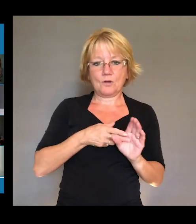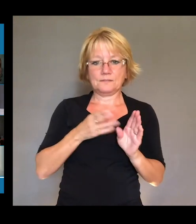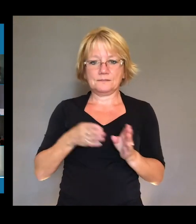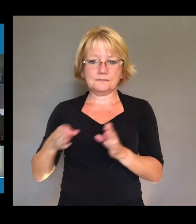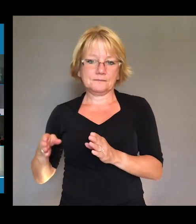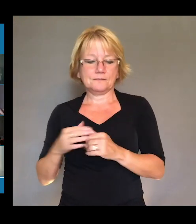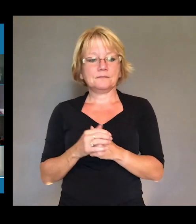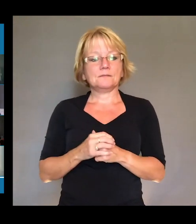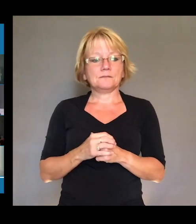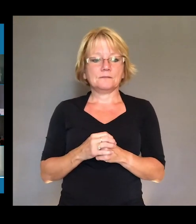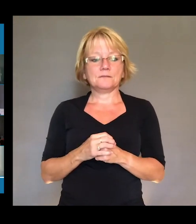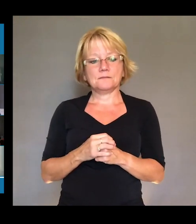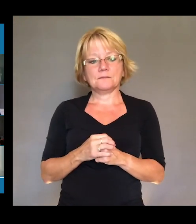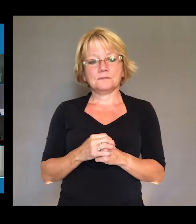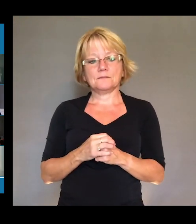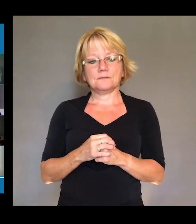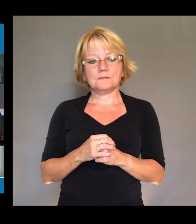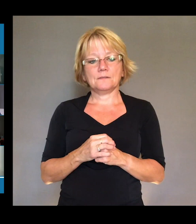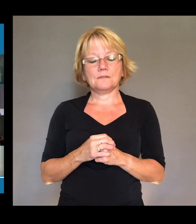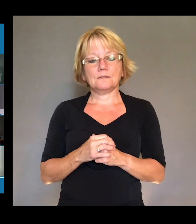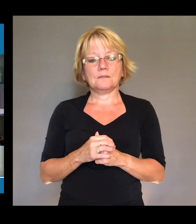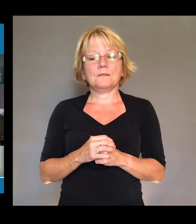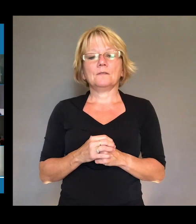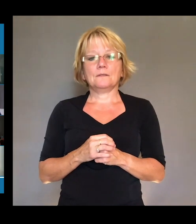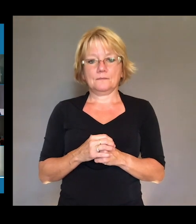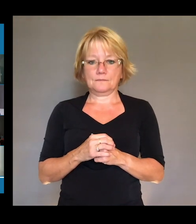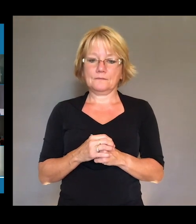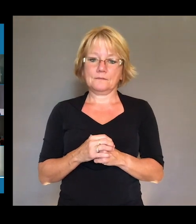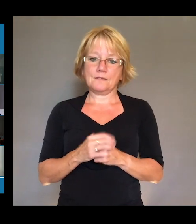So I'm gonna go, doing a little bit different. Usually I just kind of repeat things